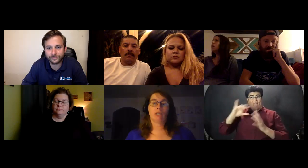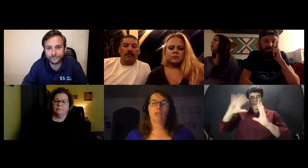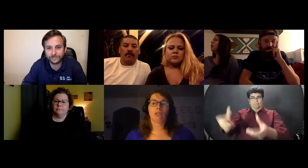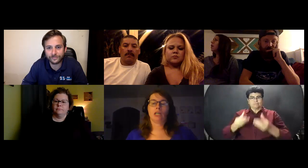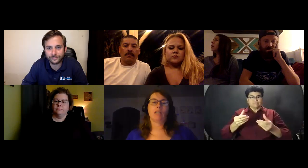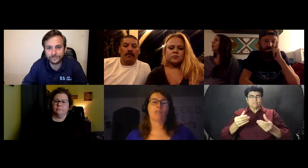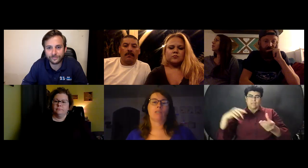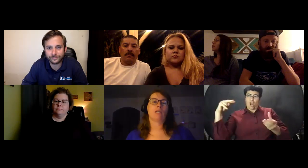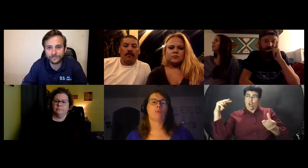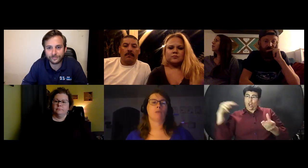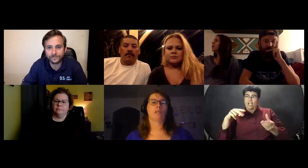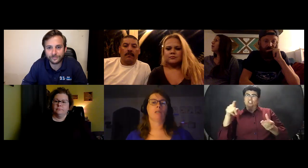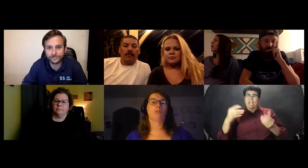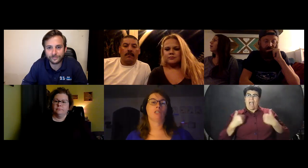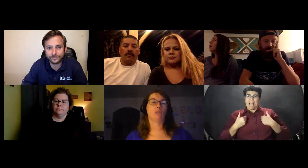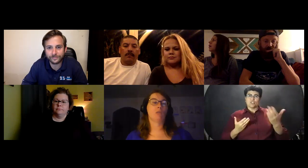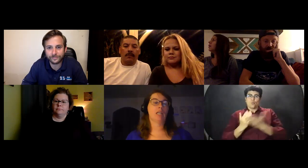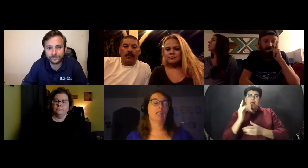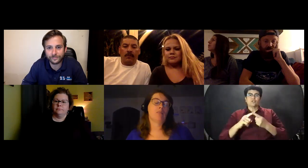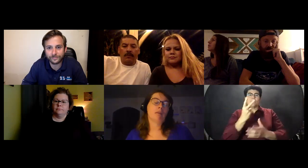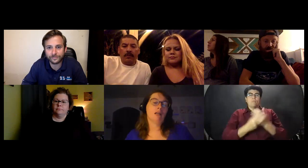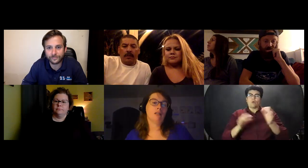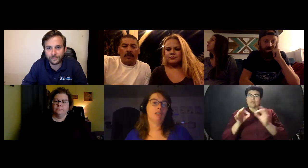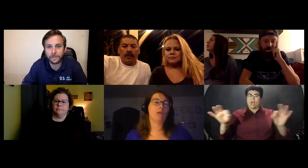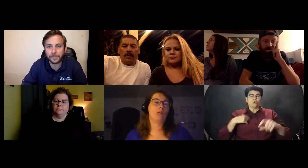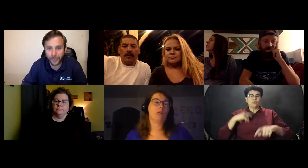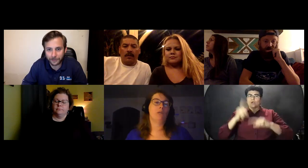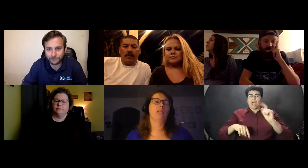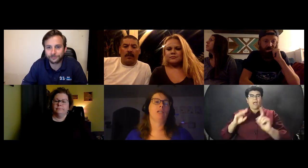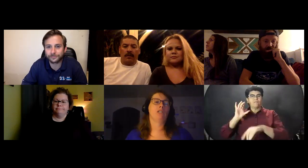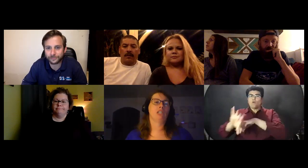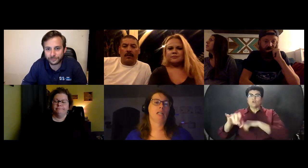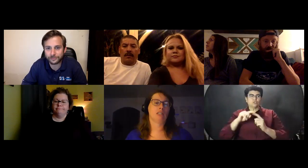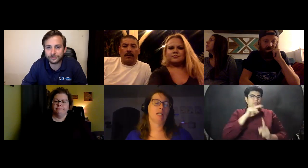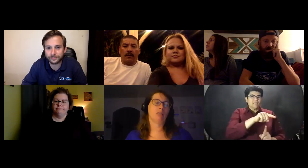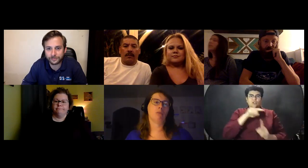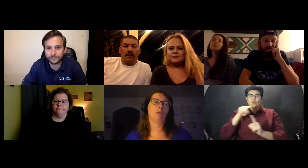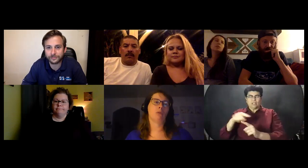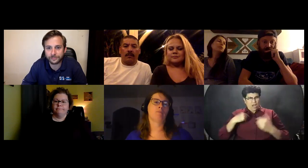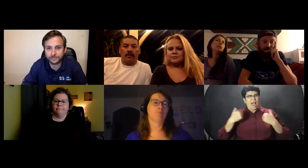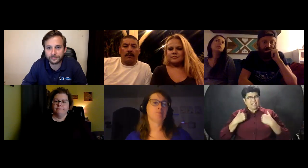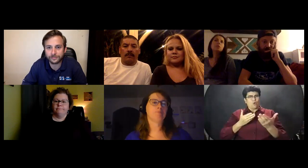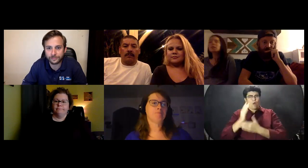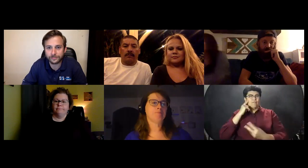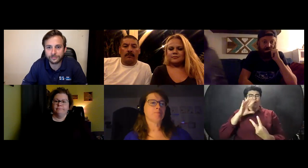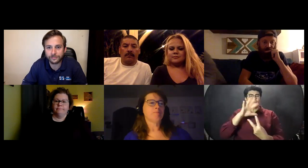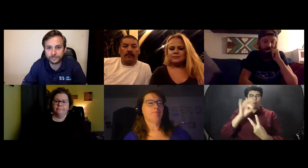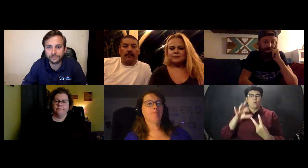she has the right to both languages you can't compel her to one or the other she has the right to both